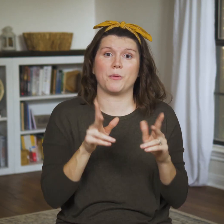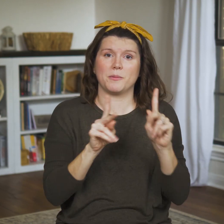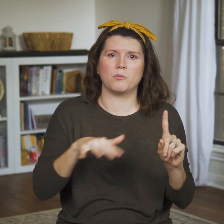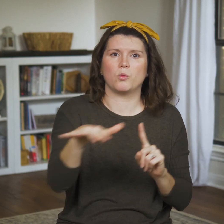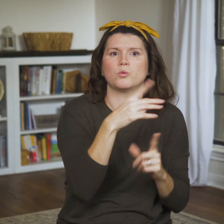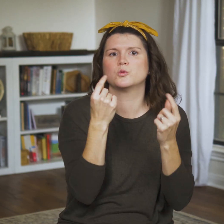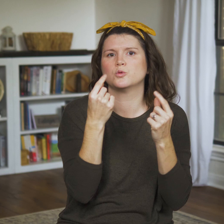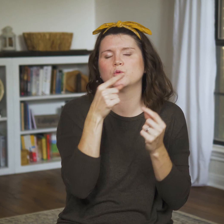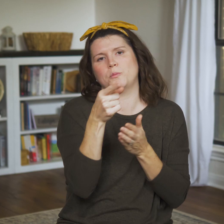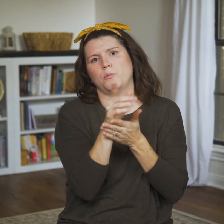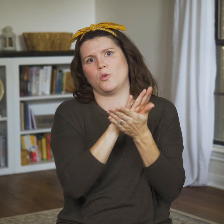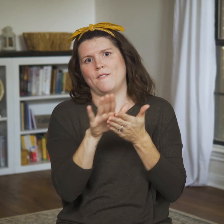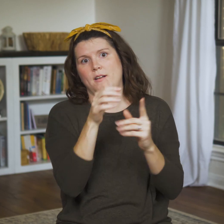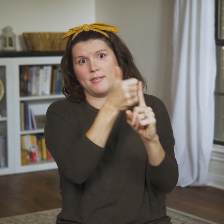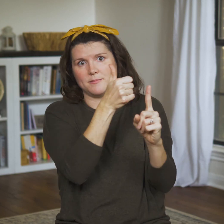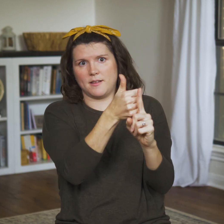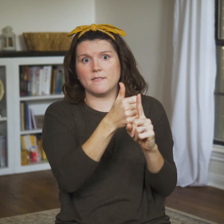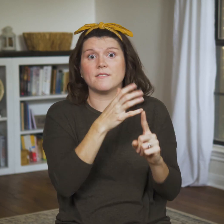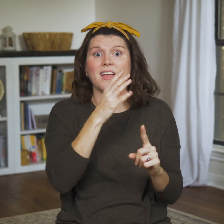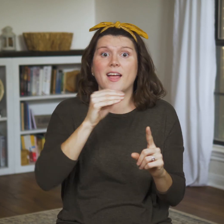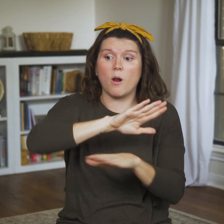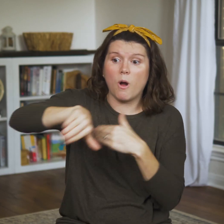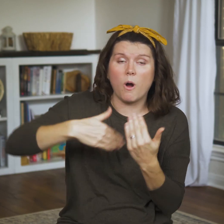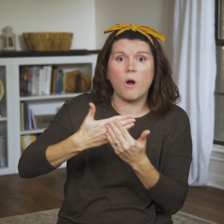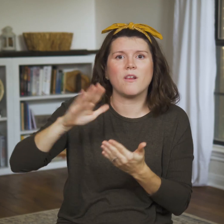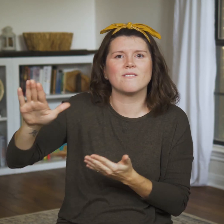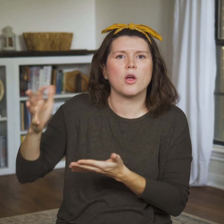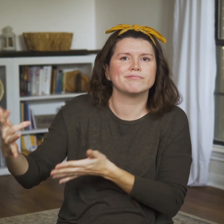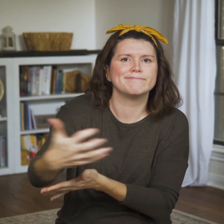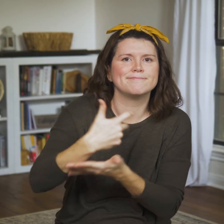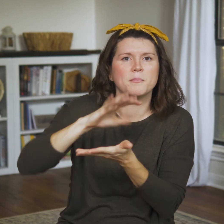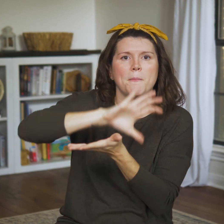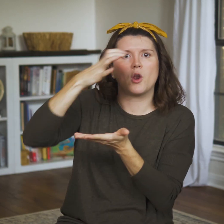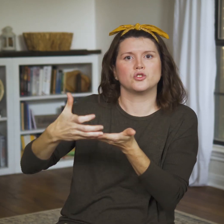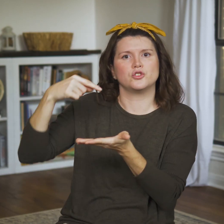By ordering them to be put to death,